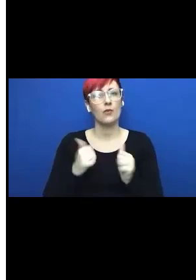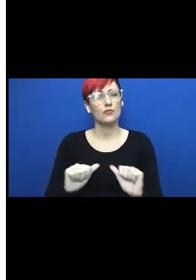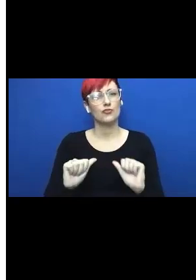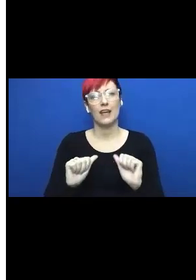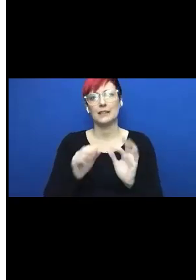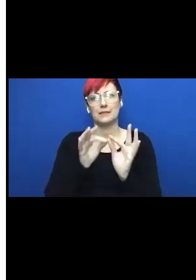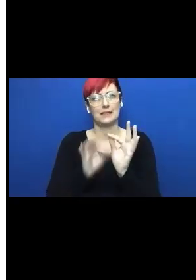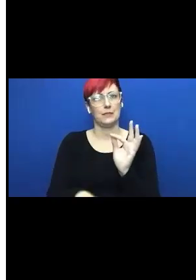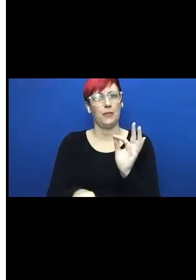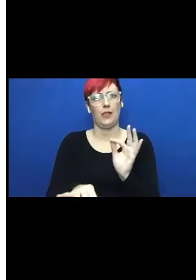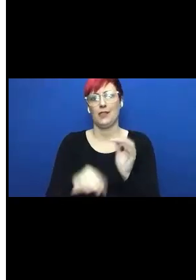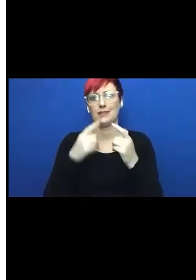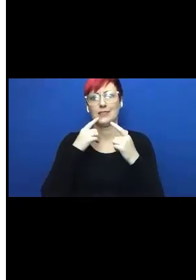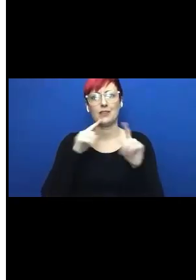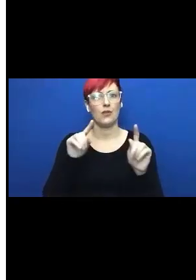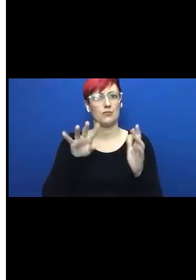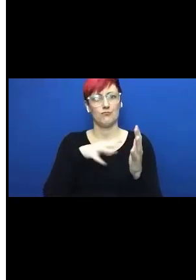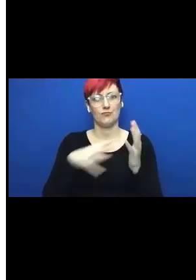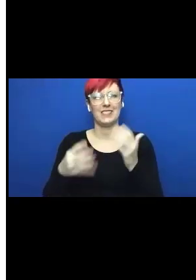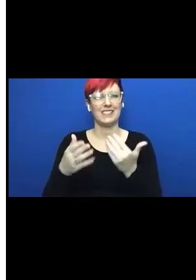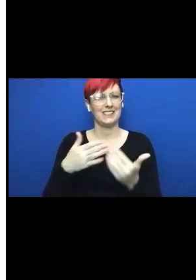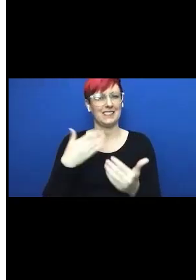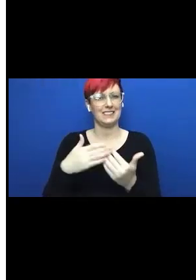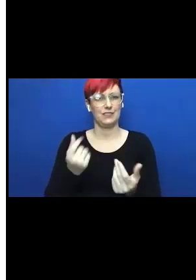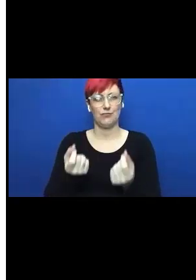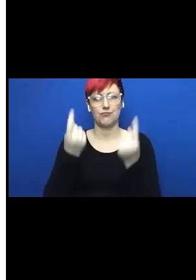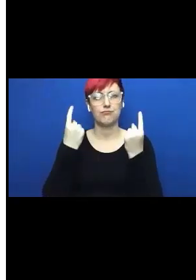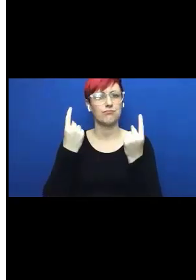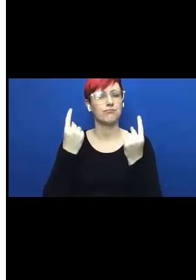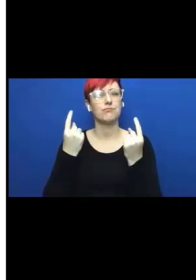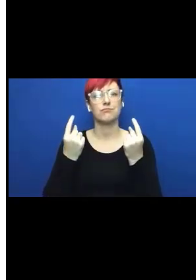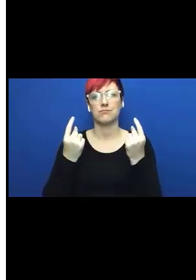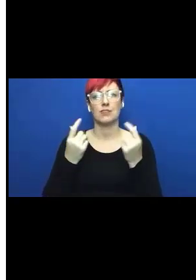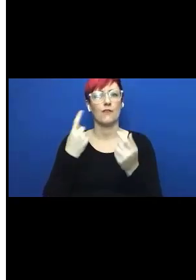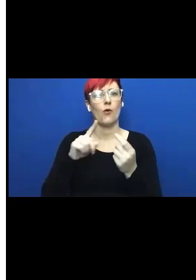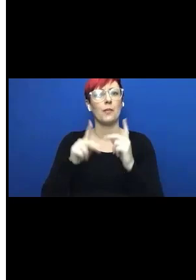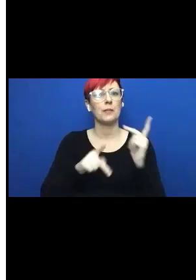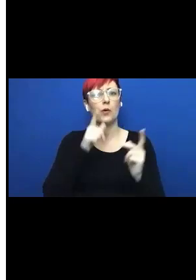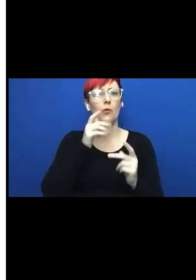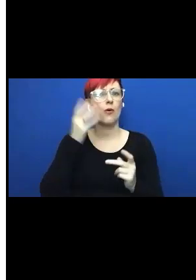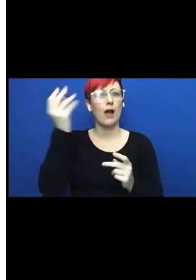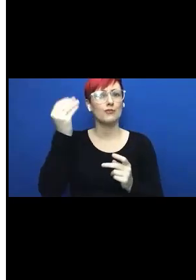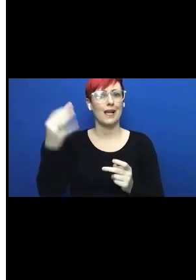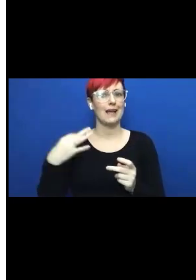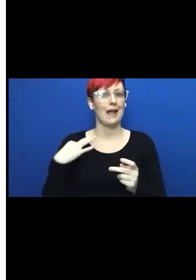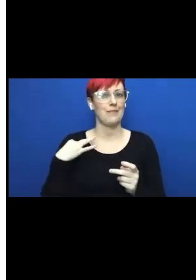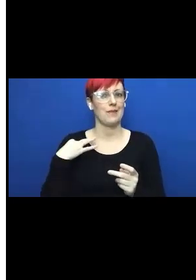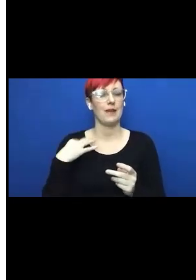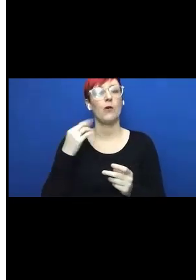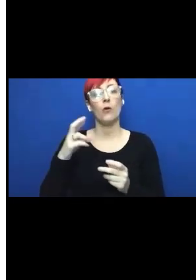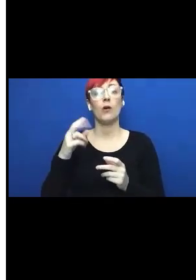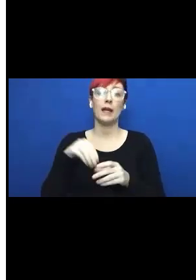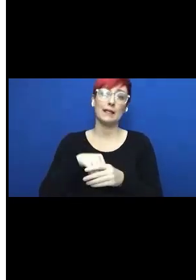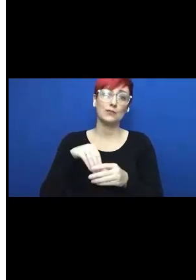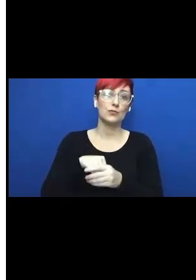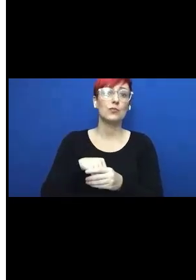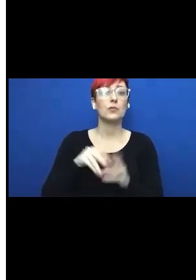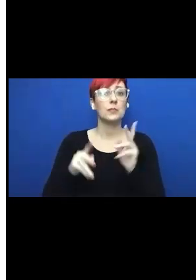and very digestible for our applicants and our recipients as well as for our internal stakeholders,